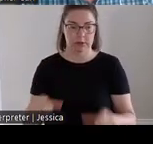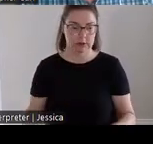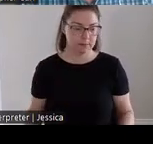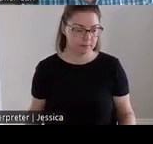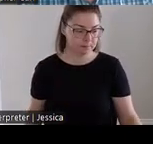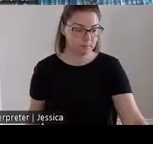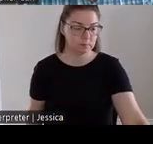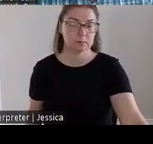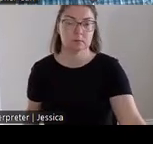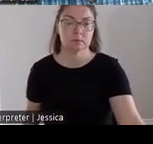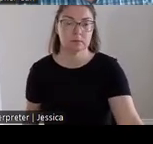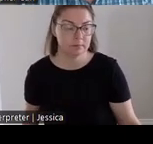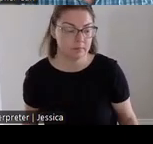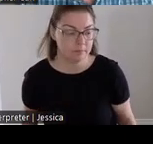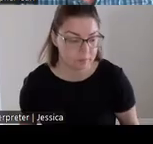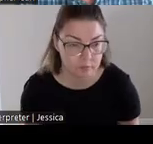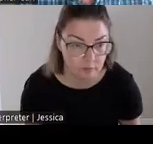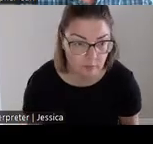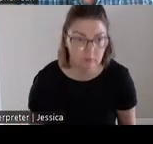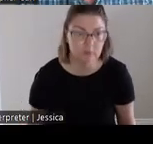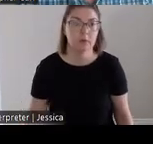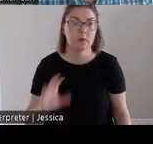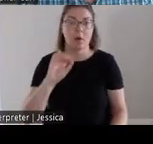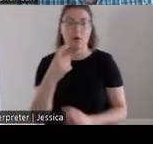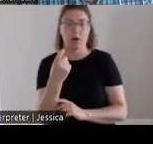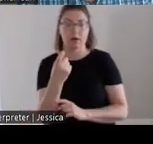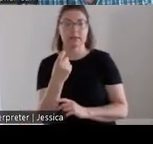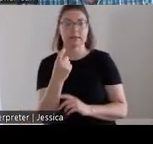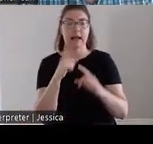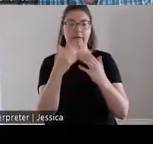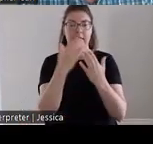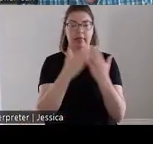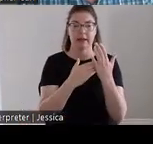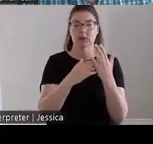ONIX is a set of numeric lists and codes that is available in many languages,